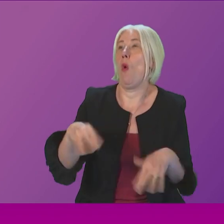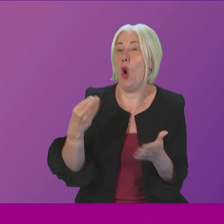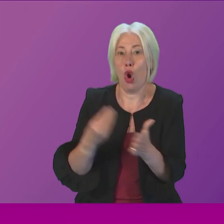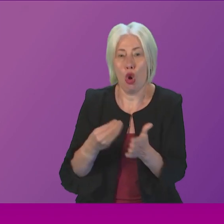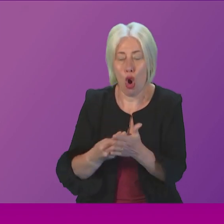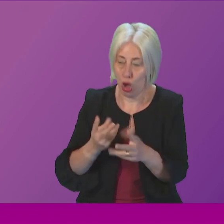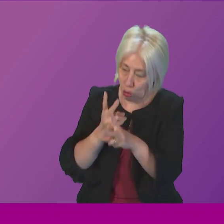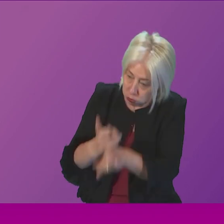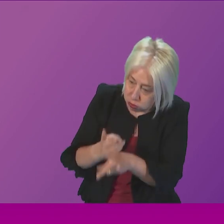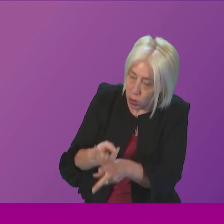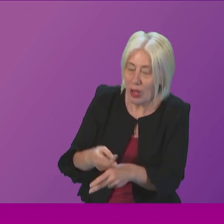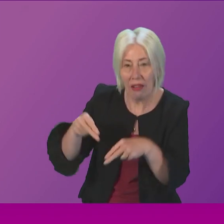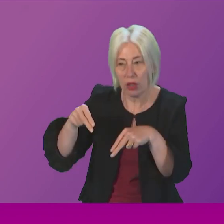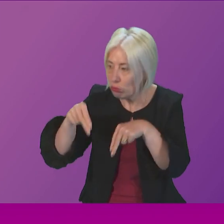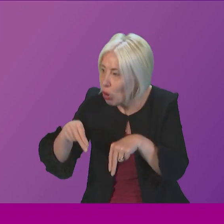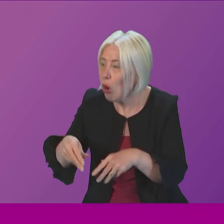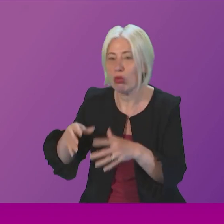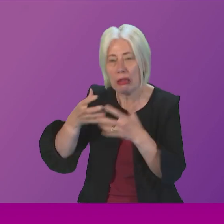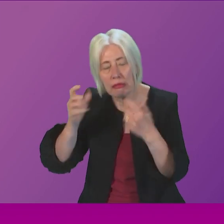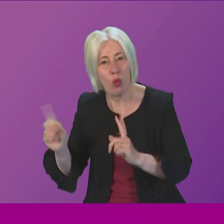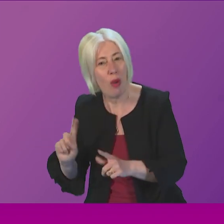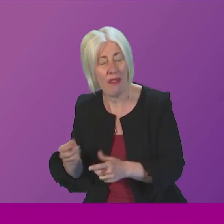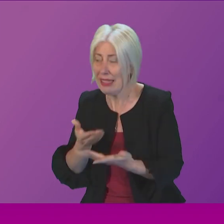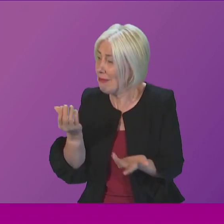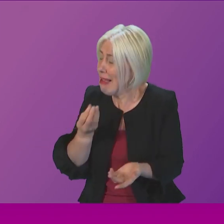them and caused heartbreak for those who find that they simply do not have the resources to keep them.